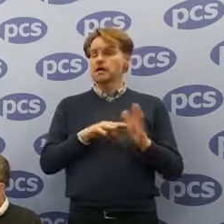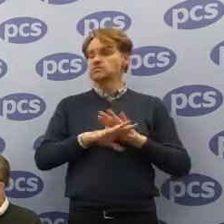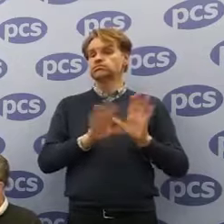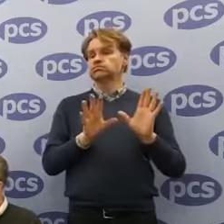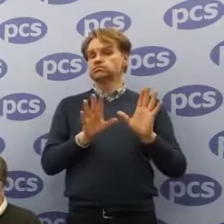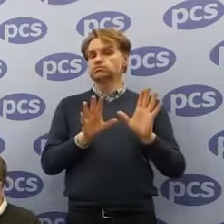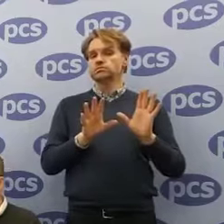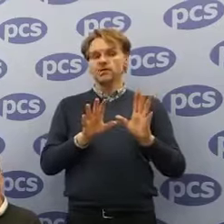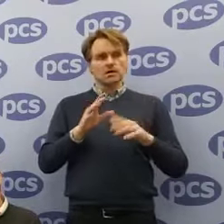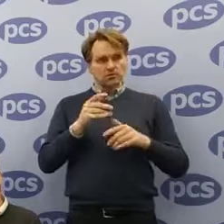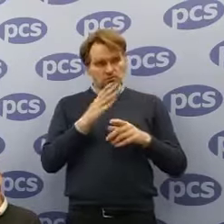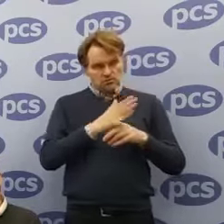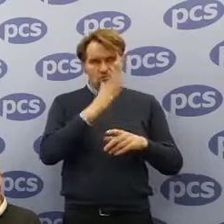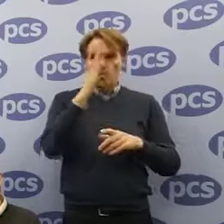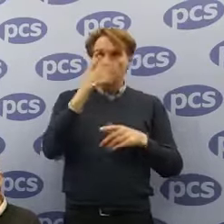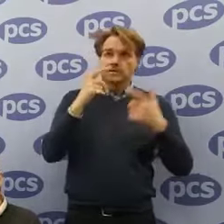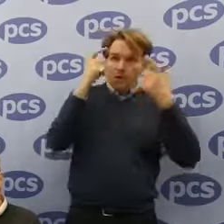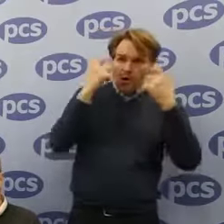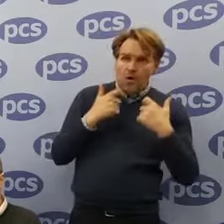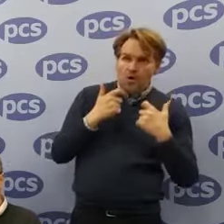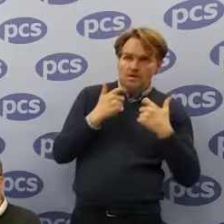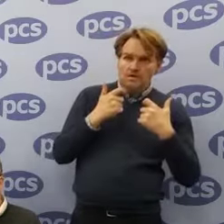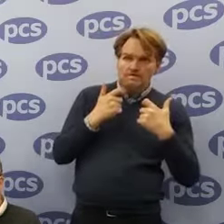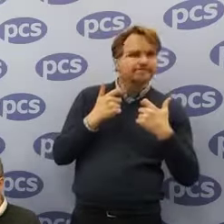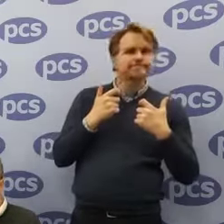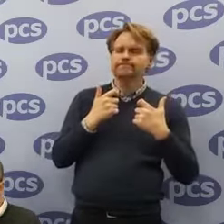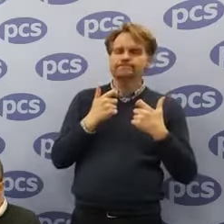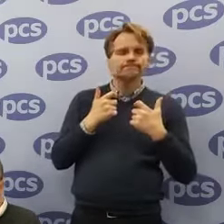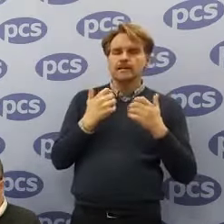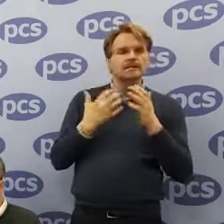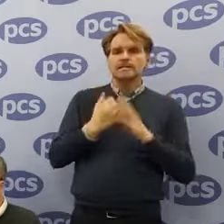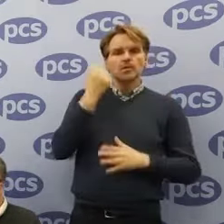in court last year, we weren't successful, but the court case did reveal this